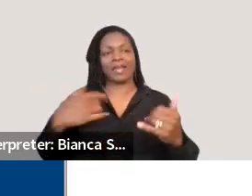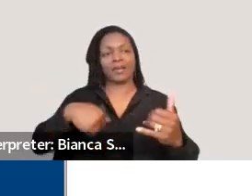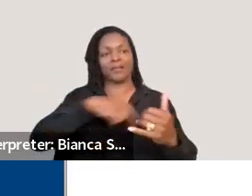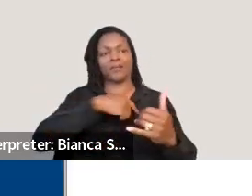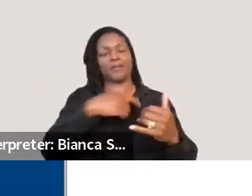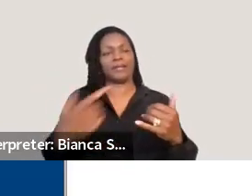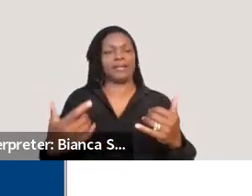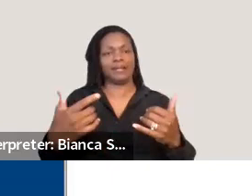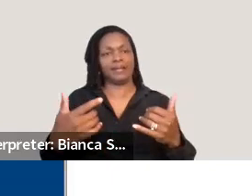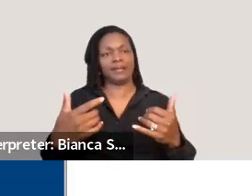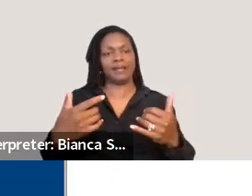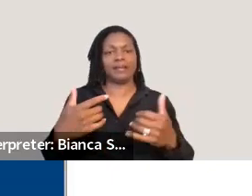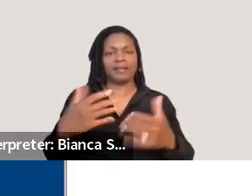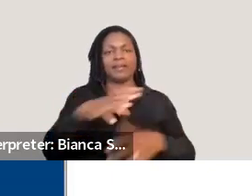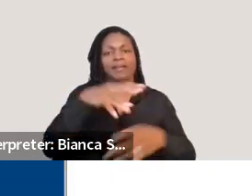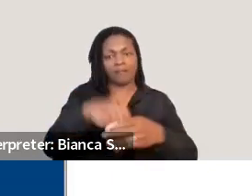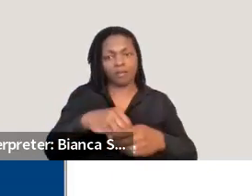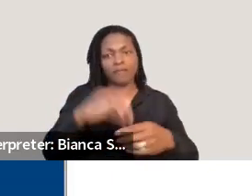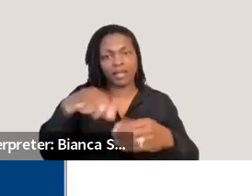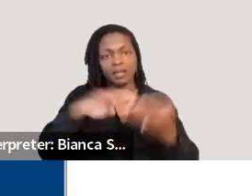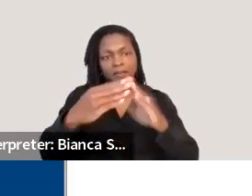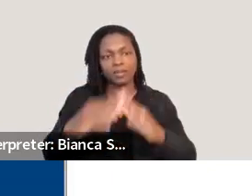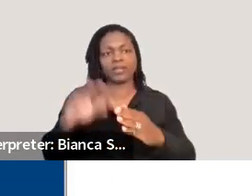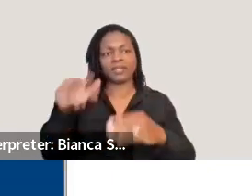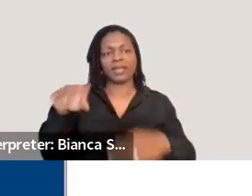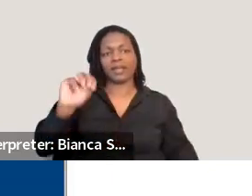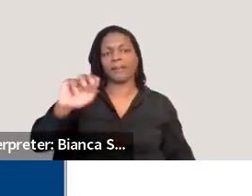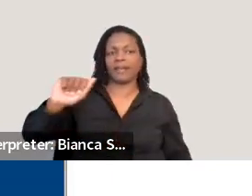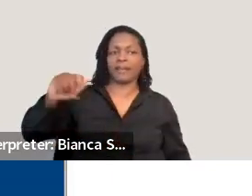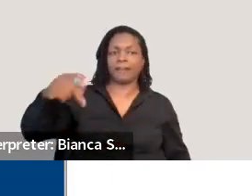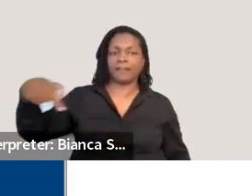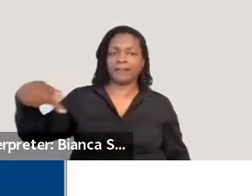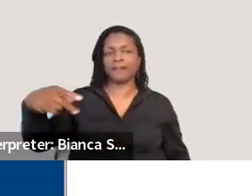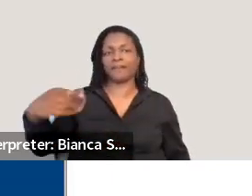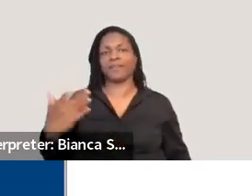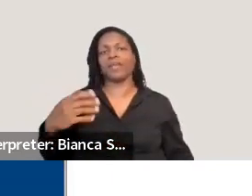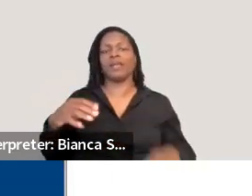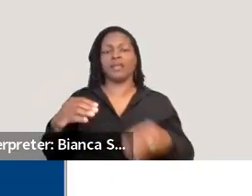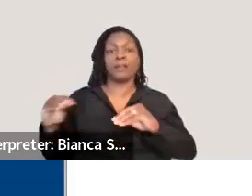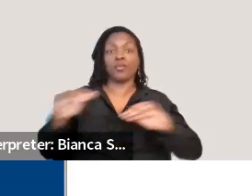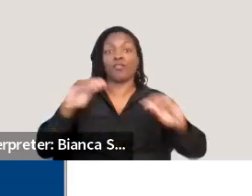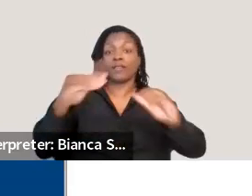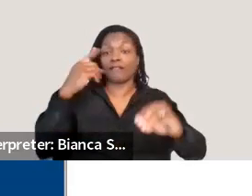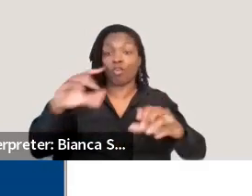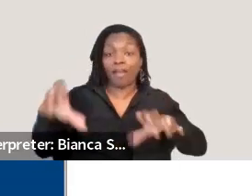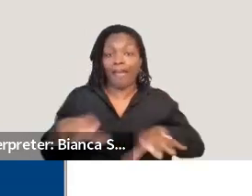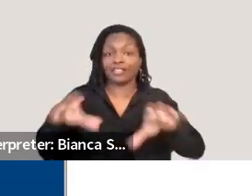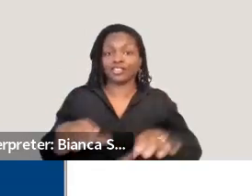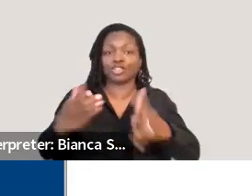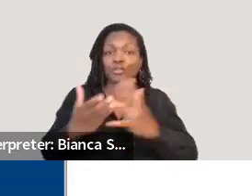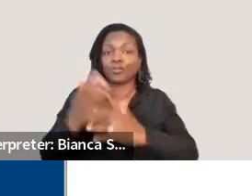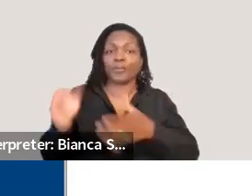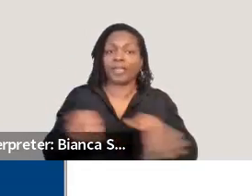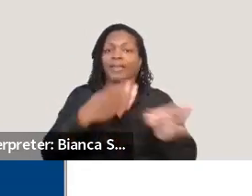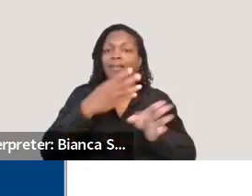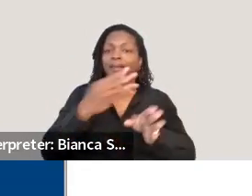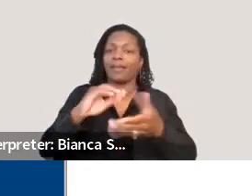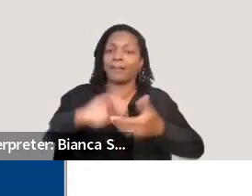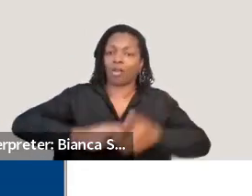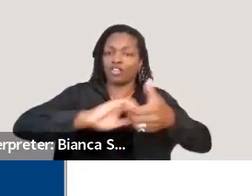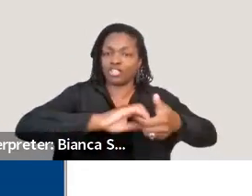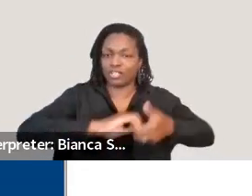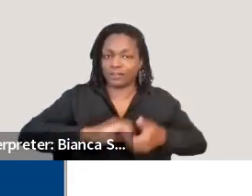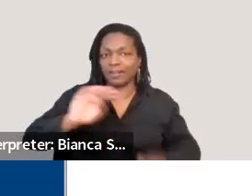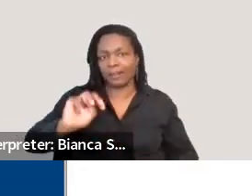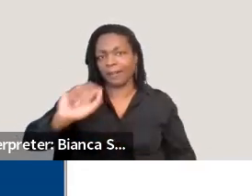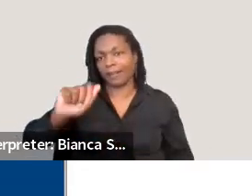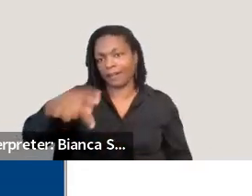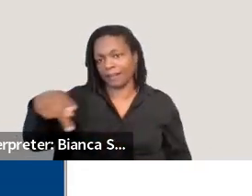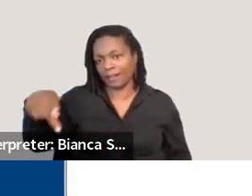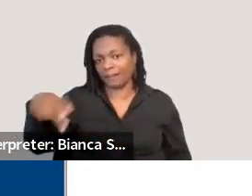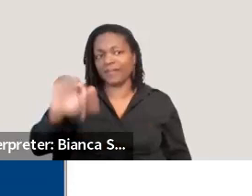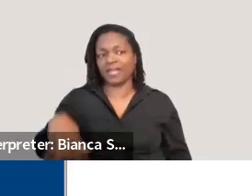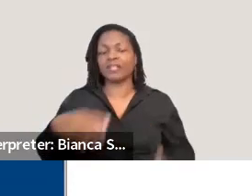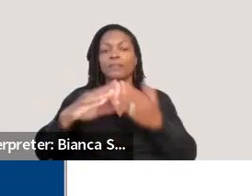This framework is an evidence-based framework that can be used to identify community health priorities. Identify resources and help to guide action steps towards improving health outcomes.